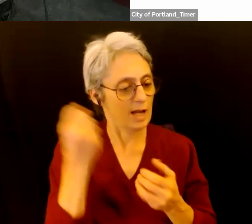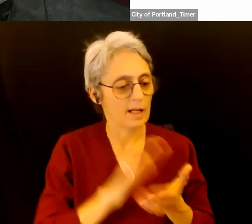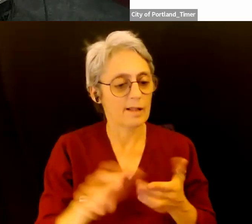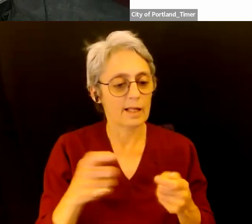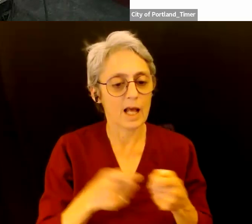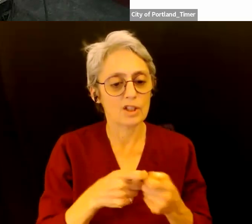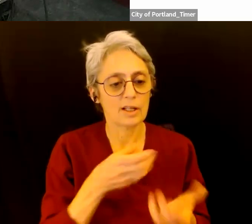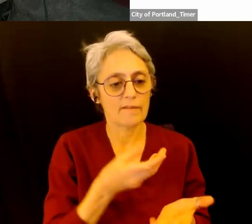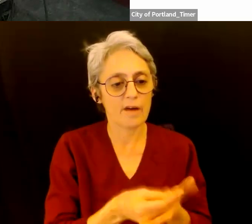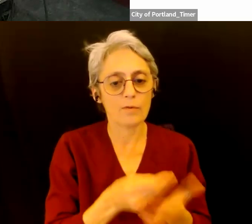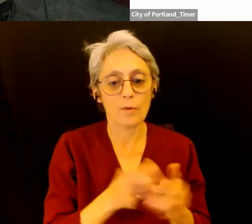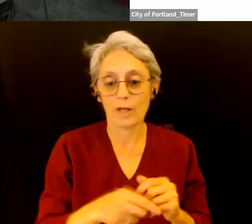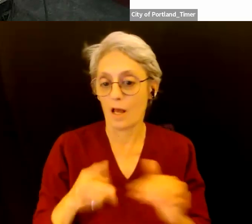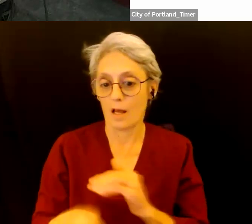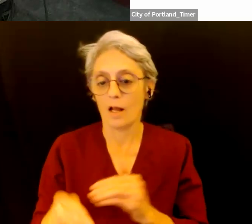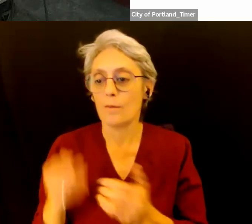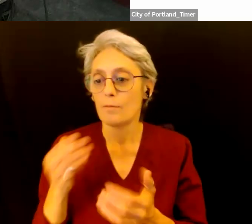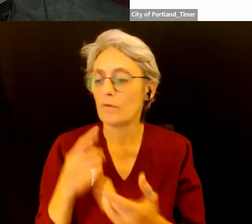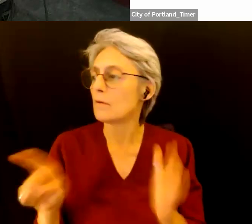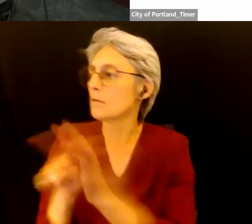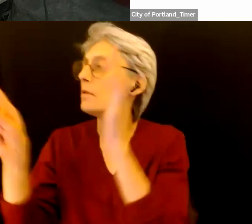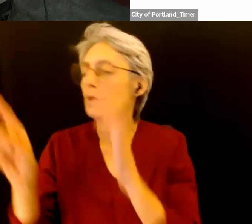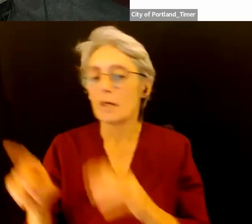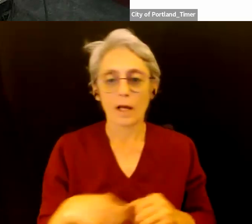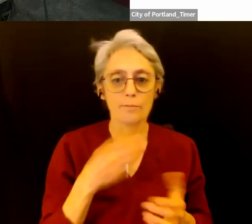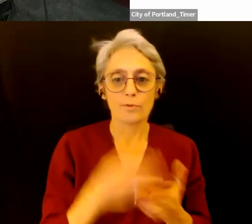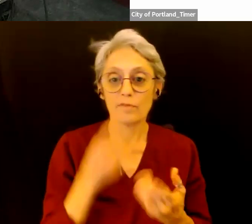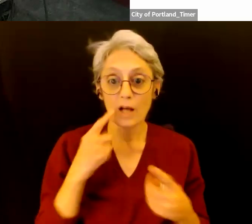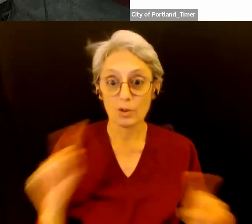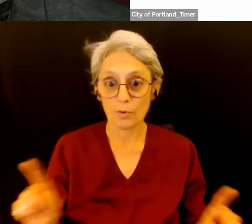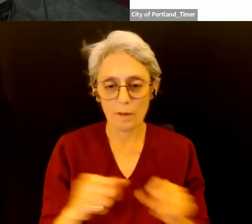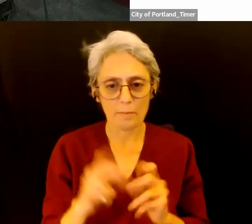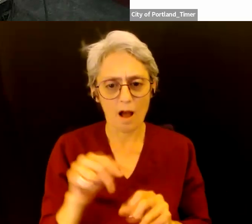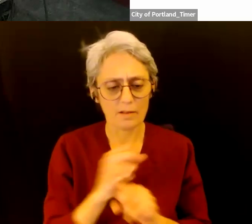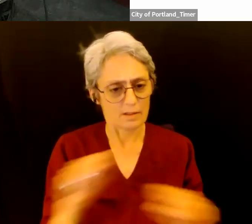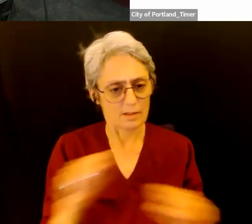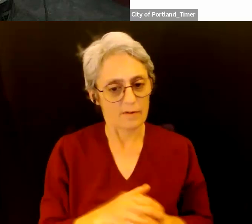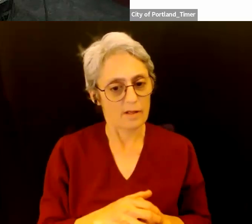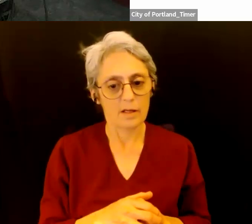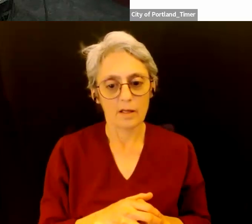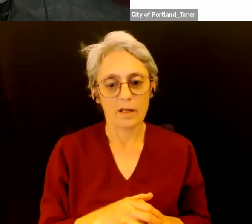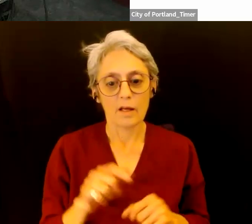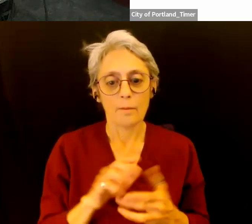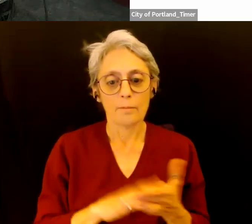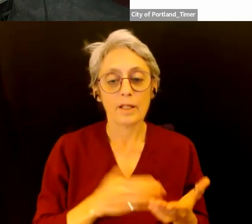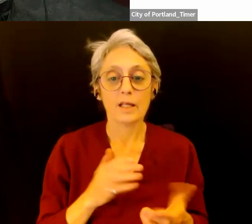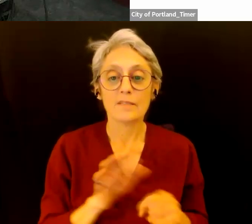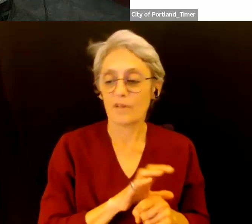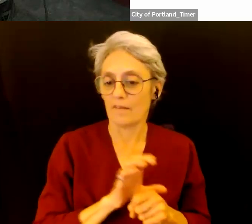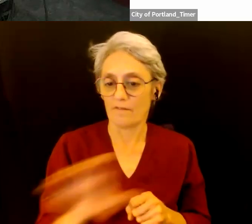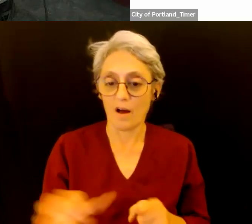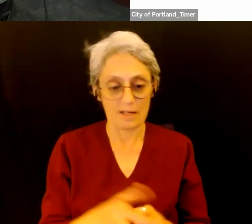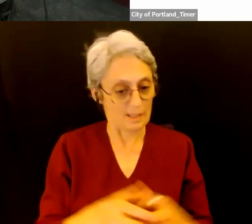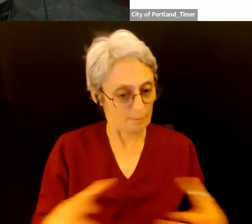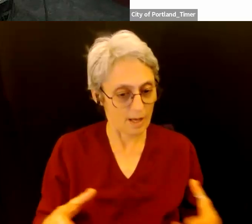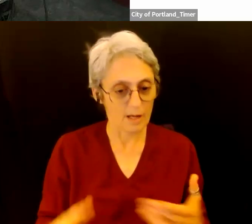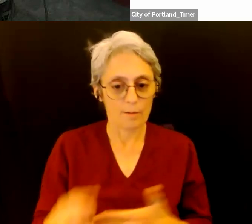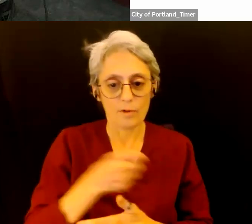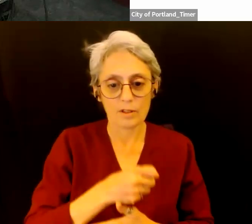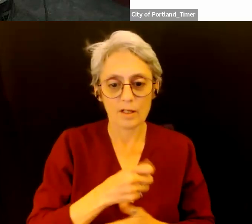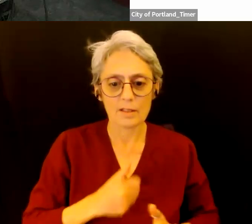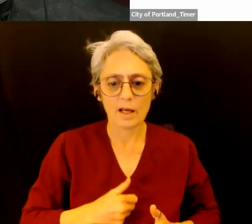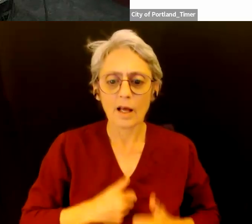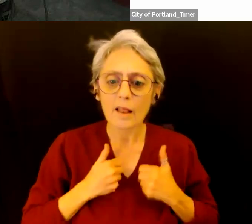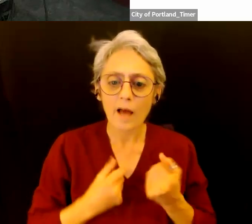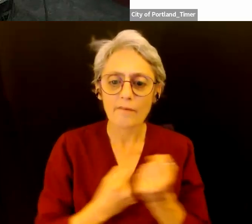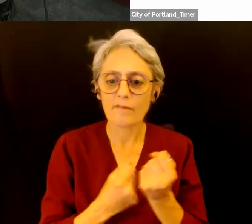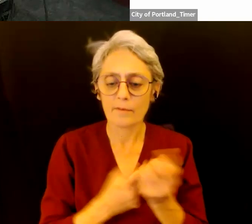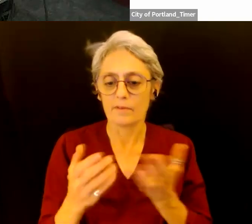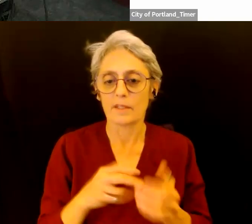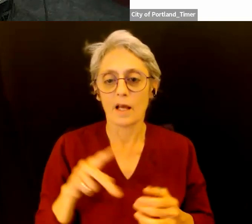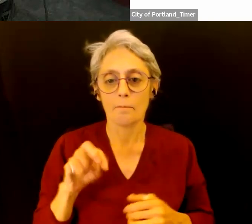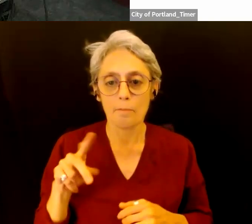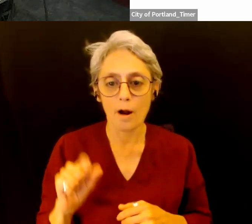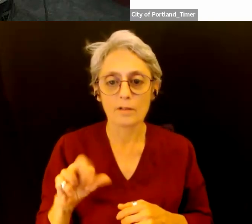And make people feel more unsafe. Please fully fund and expand and prioritize life-affirming services like Parks and rec and the child care programs they provide.